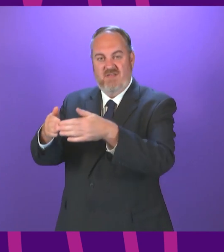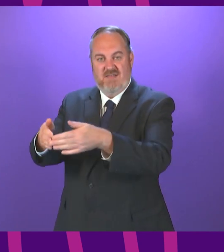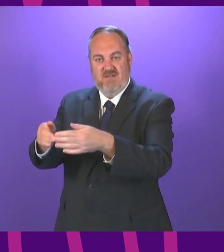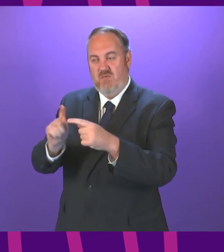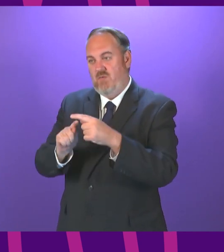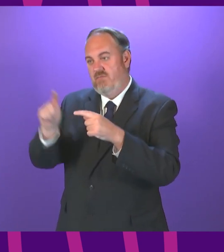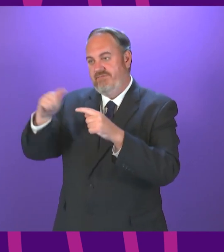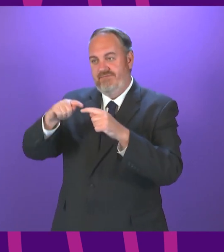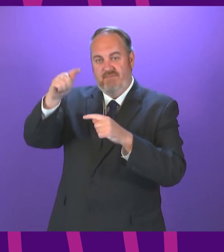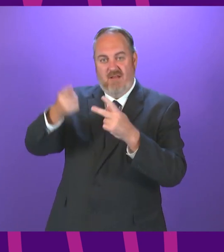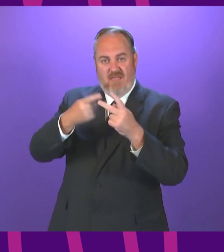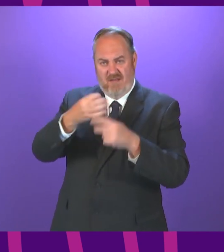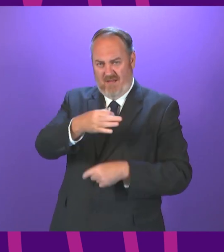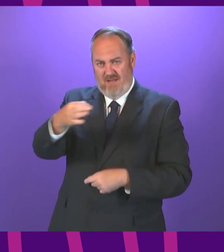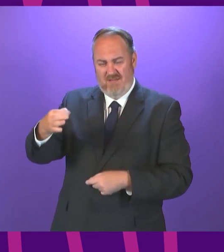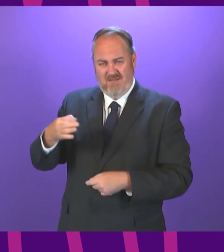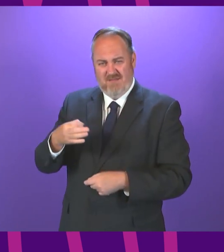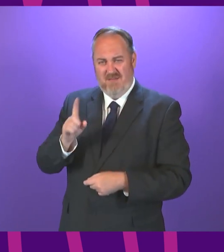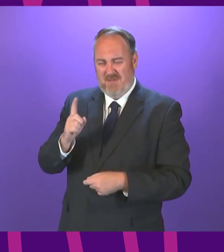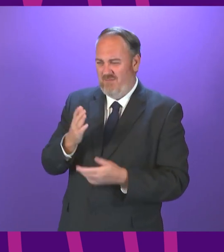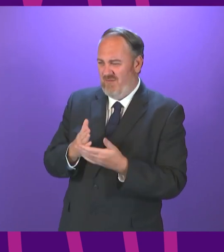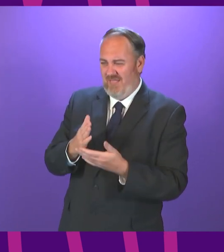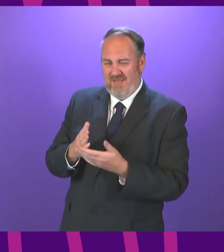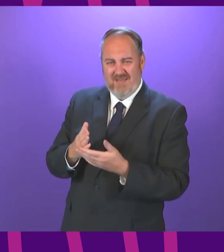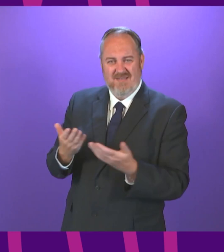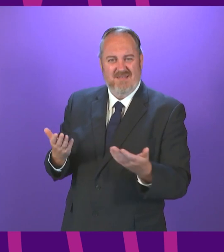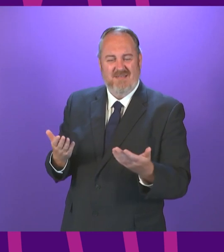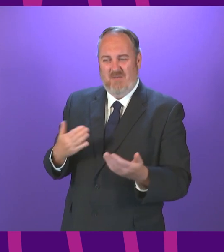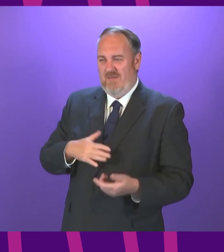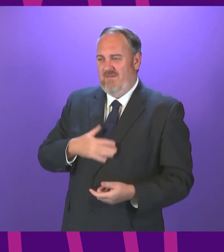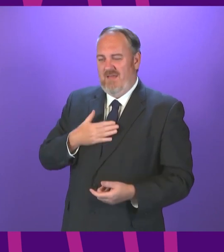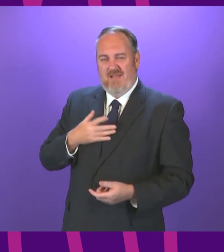assess whether safe measures are available that would allow an increase in ferry capacity